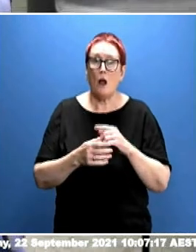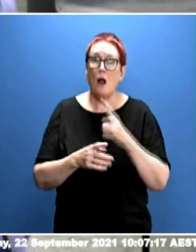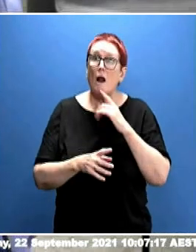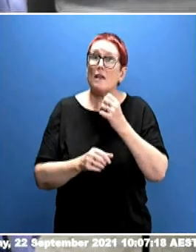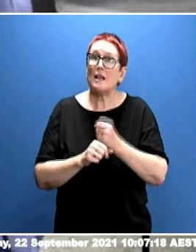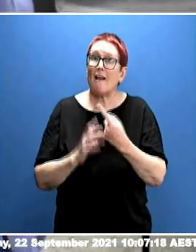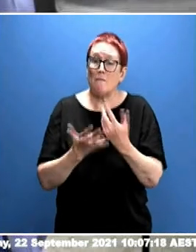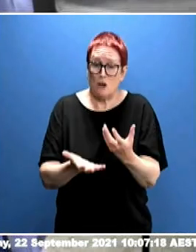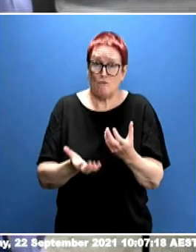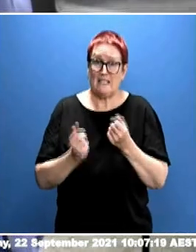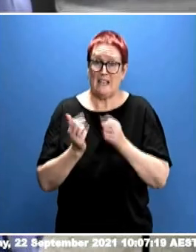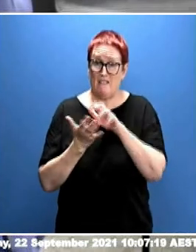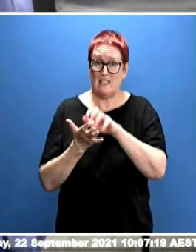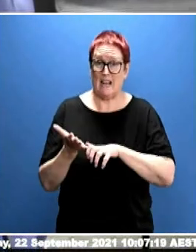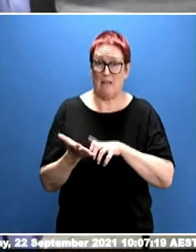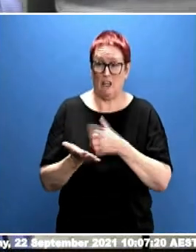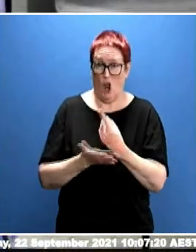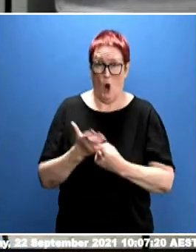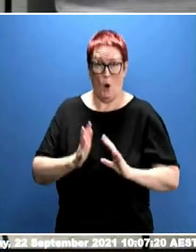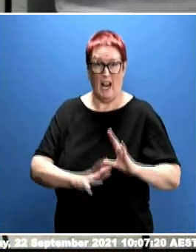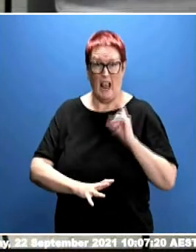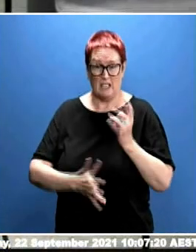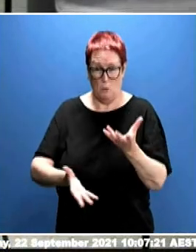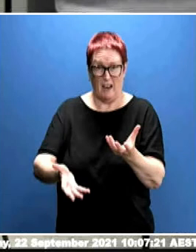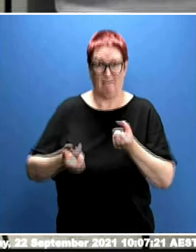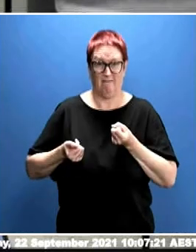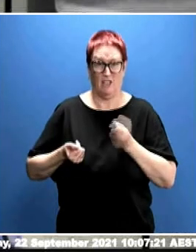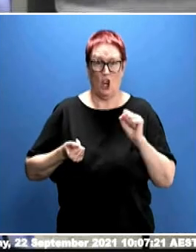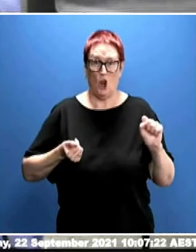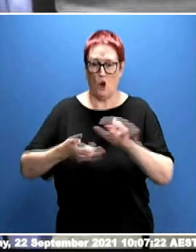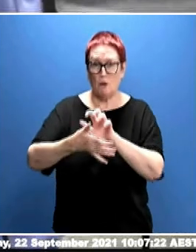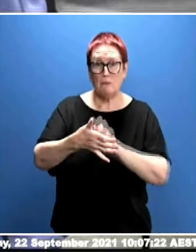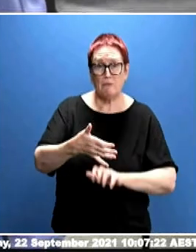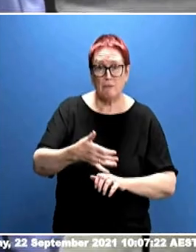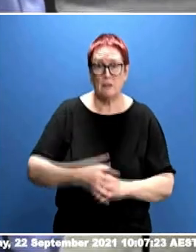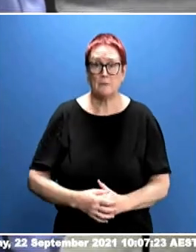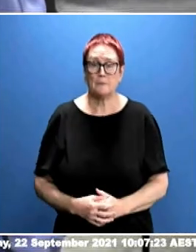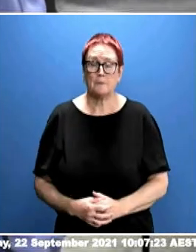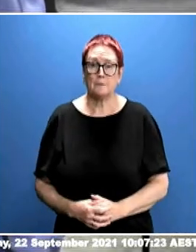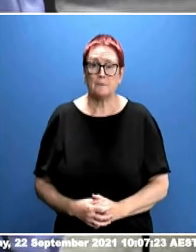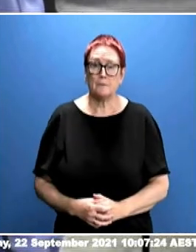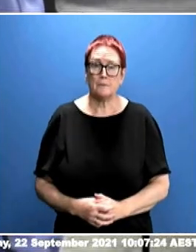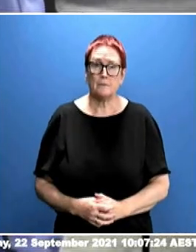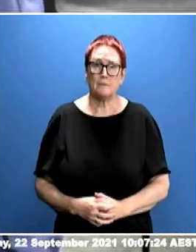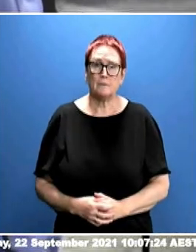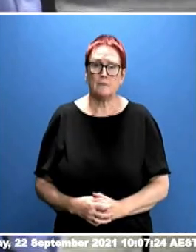Ivy's statement last week, and in those notices it should be pointed out